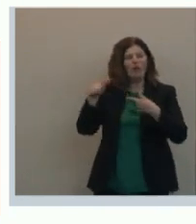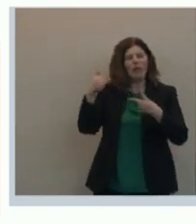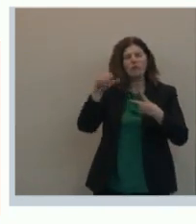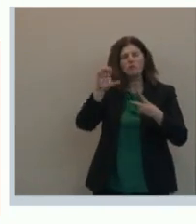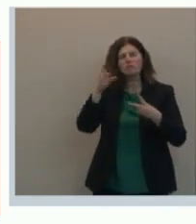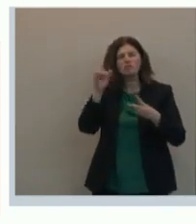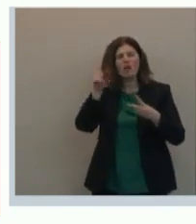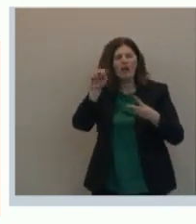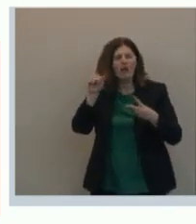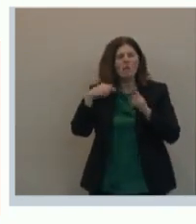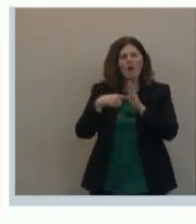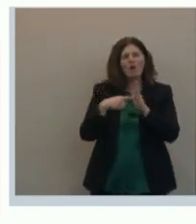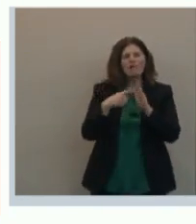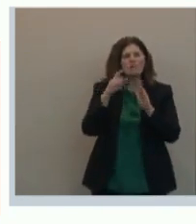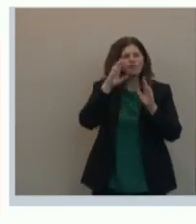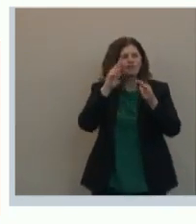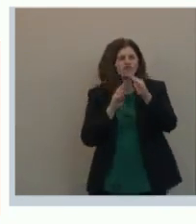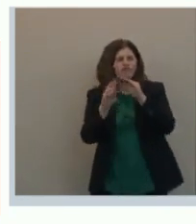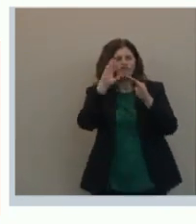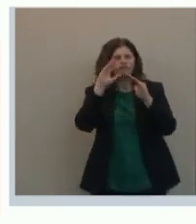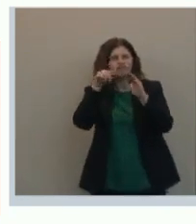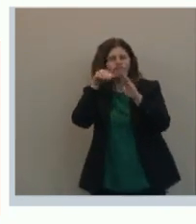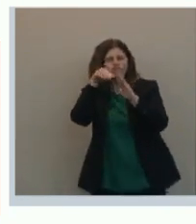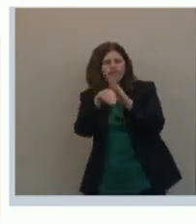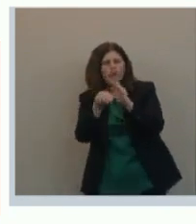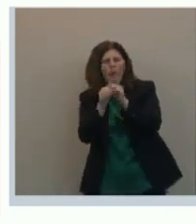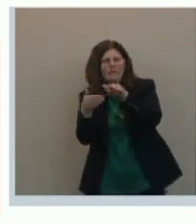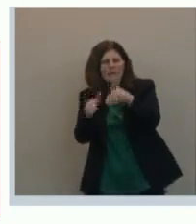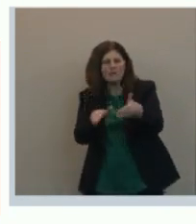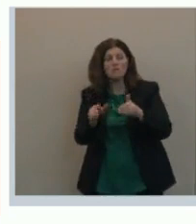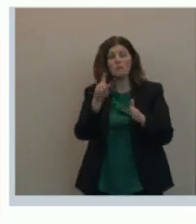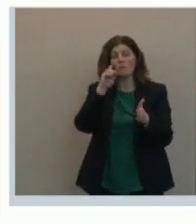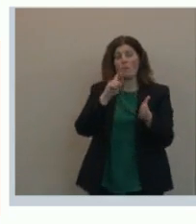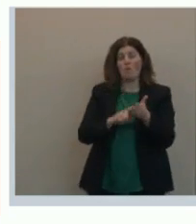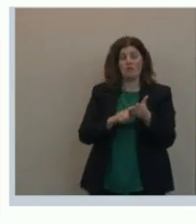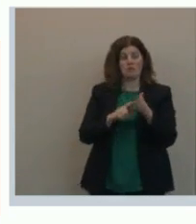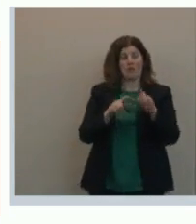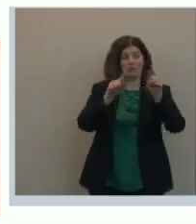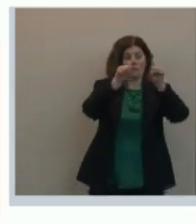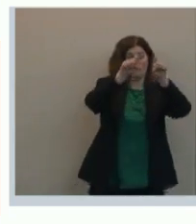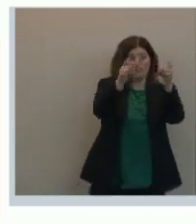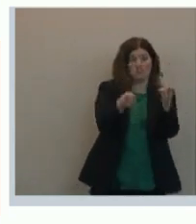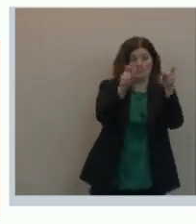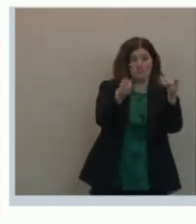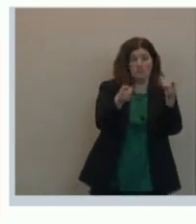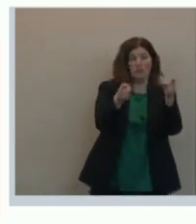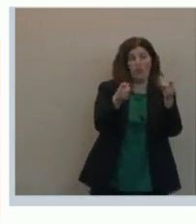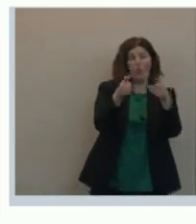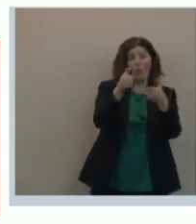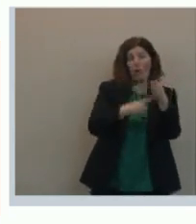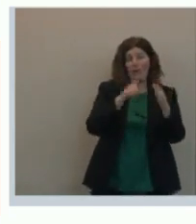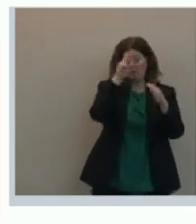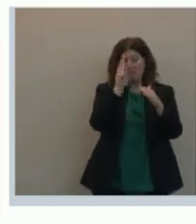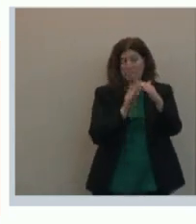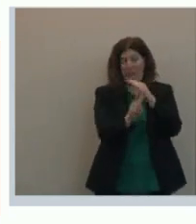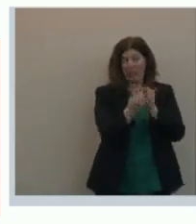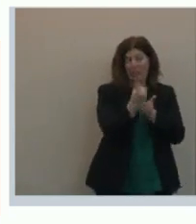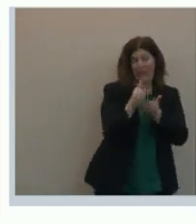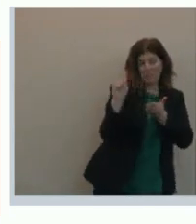SOME OF YOU MAY HAVE SEEN, IT IS CALLED THE WASHINGTO MODEL, THAT IS PREDICTING A SLIGHT DECREASE IN DEATHS.